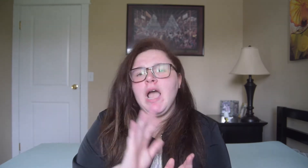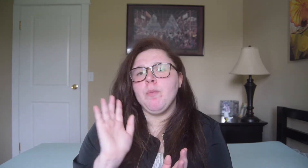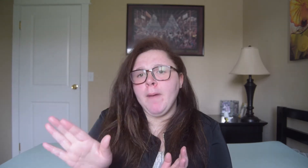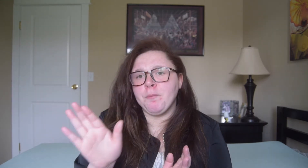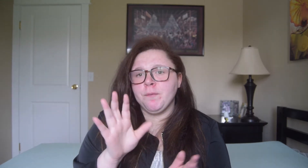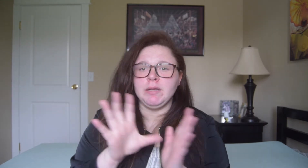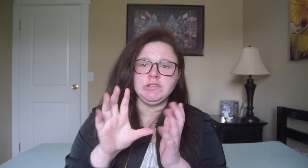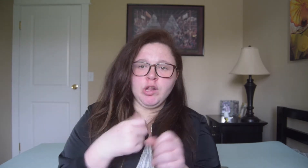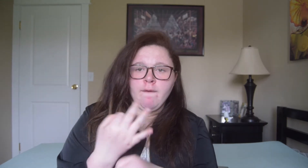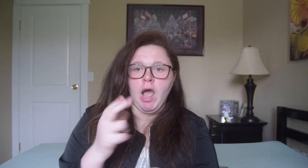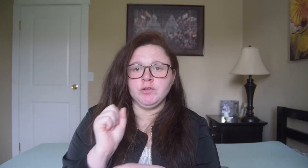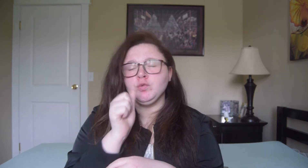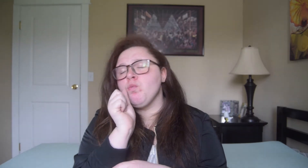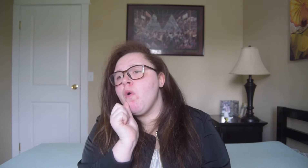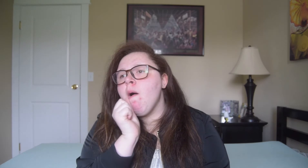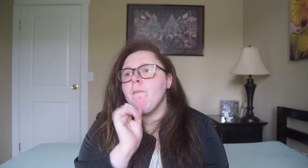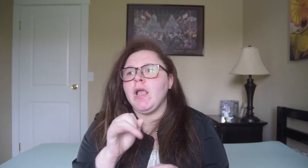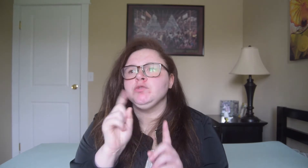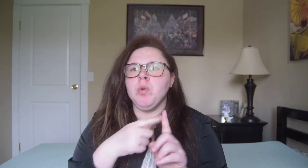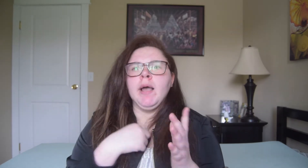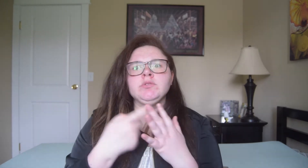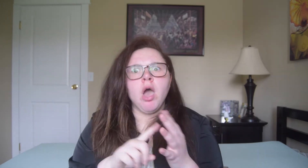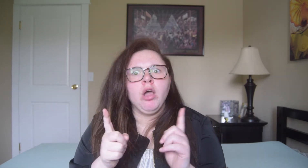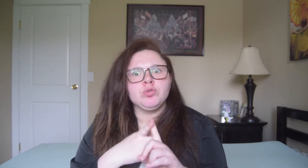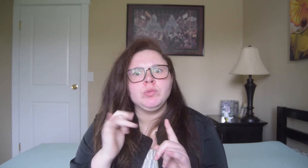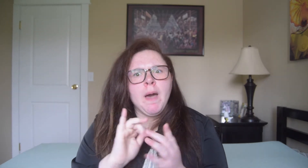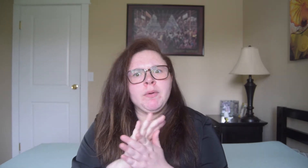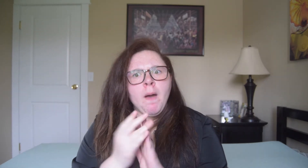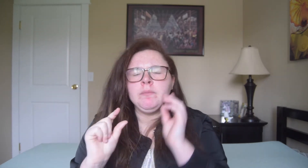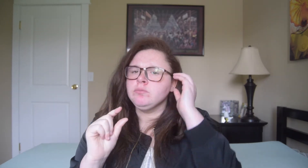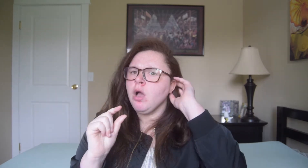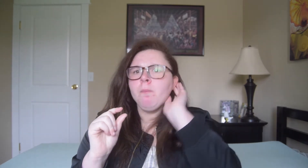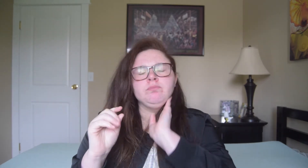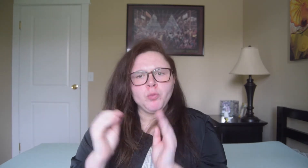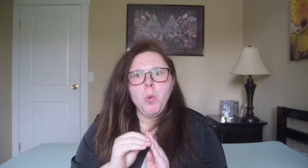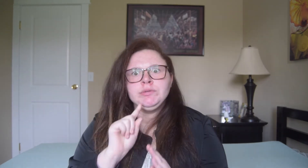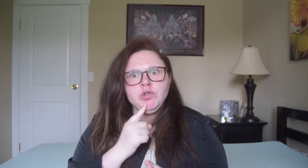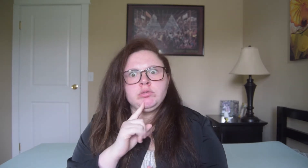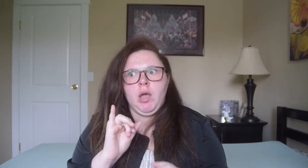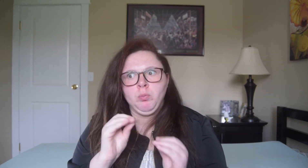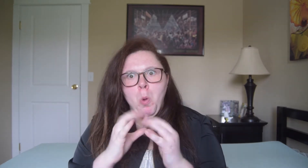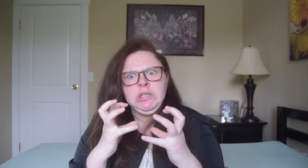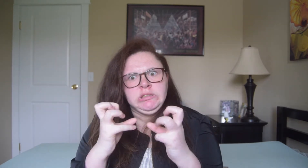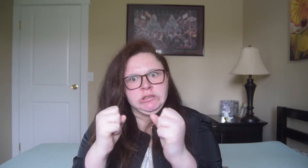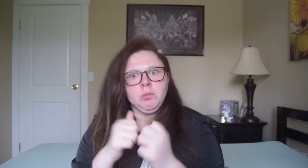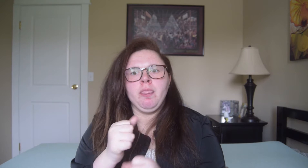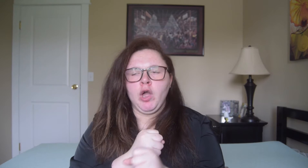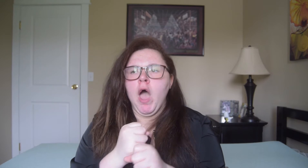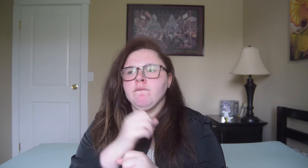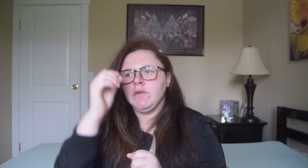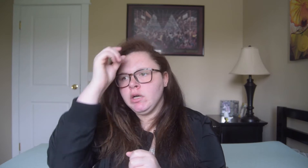I remember my senior year, that's when I became more serious about coffee